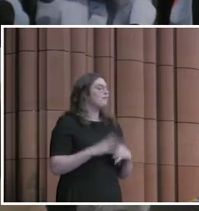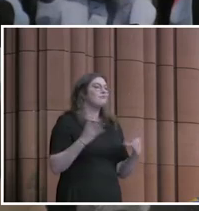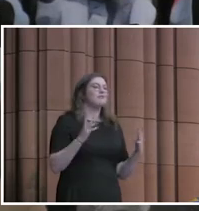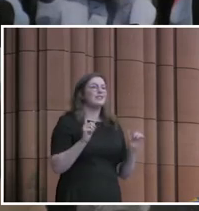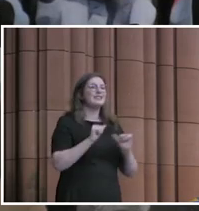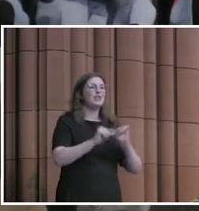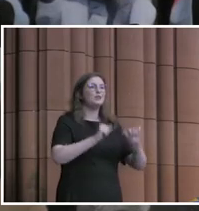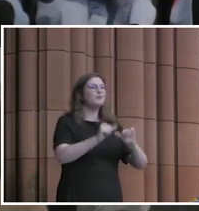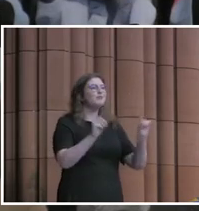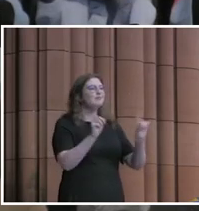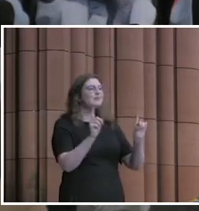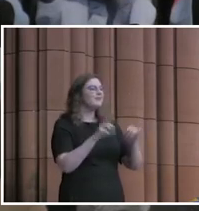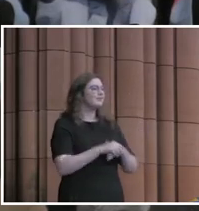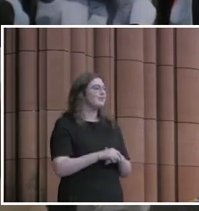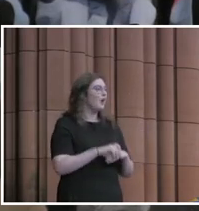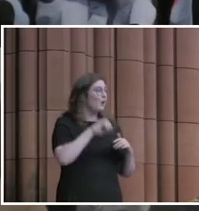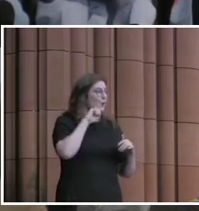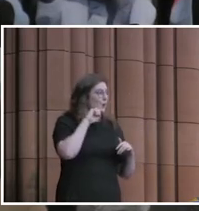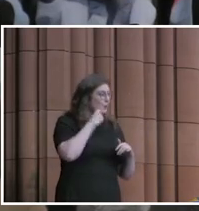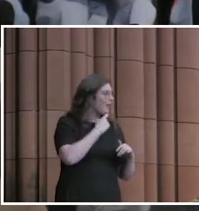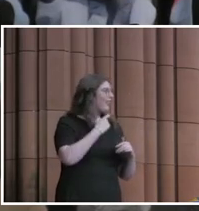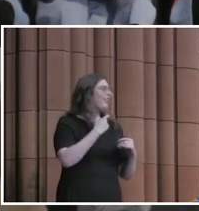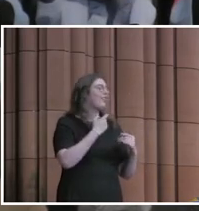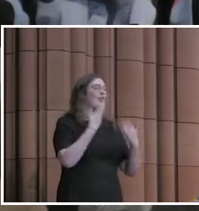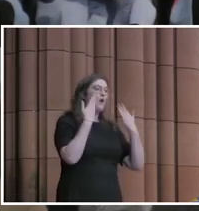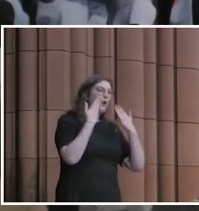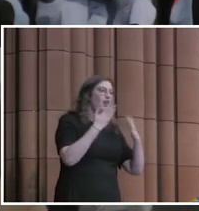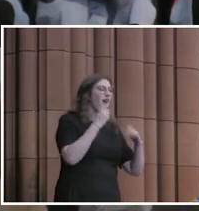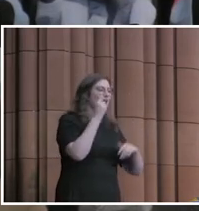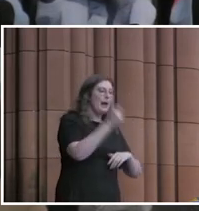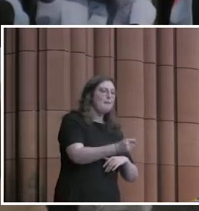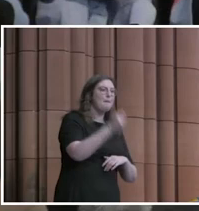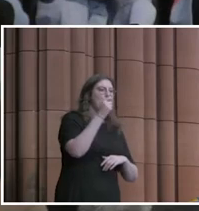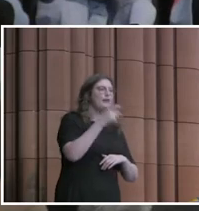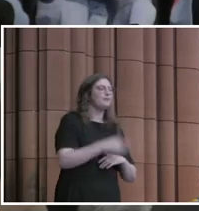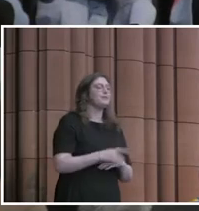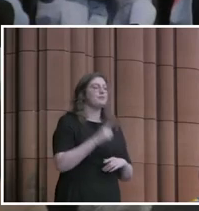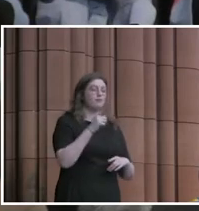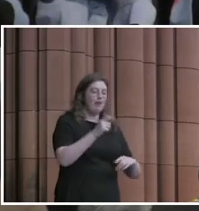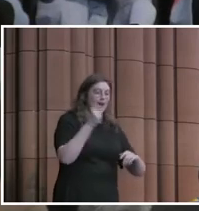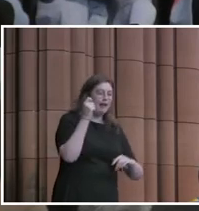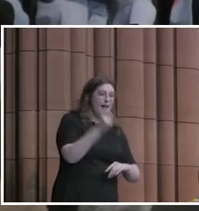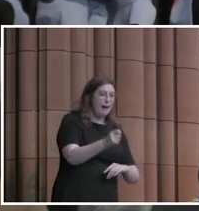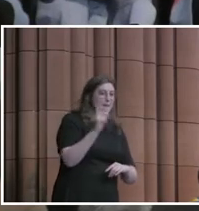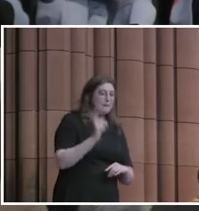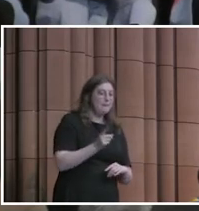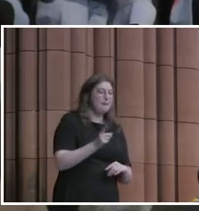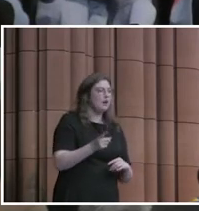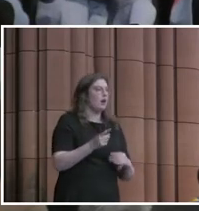So in a few moments, I'll have the honour of capping you that capping is part of a tradition that goes back